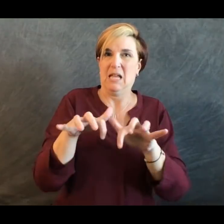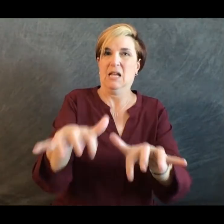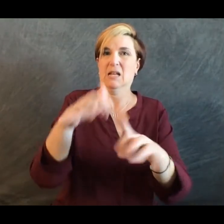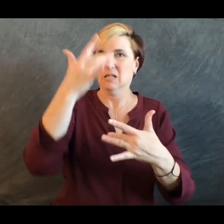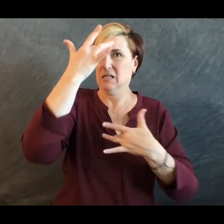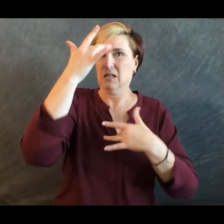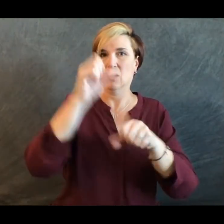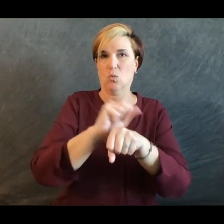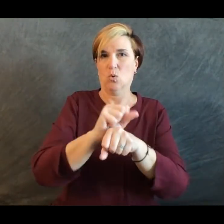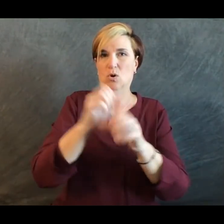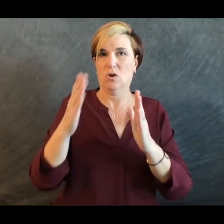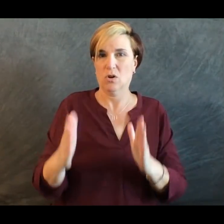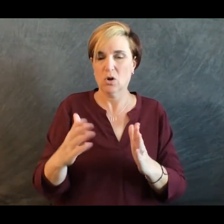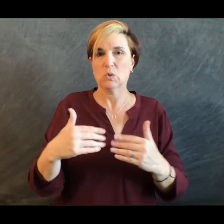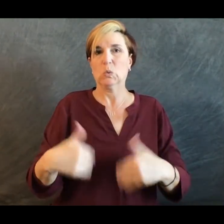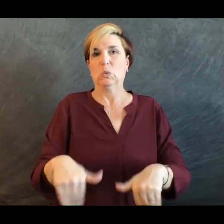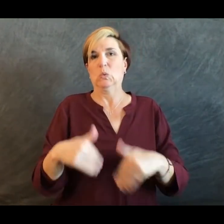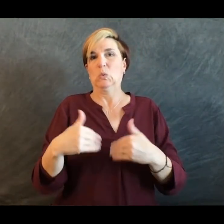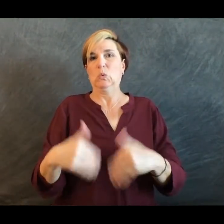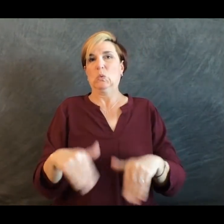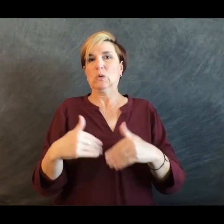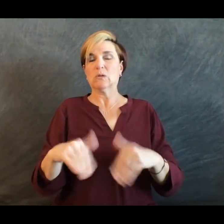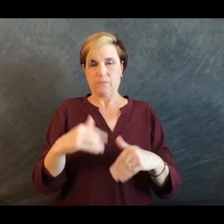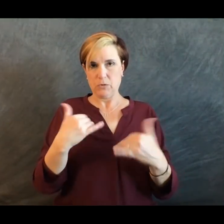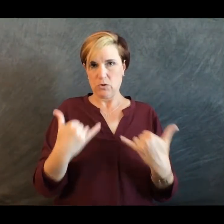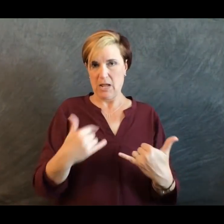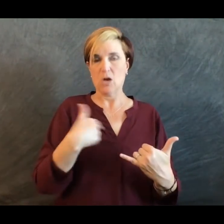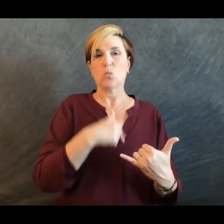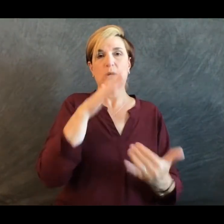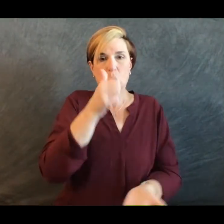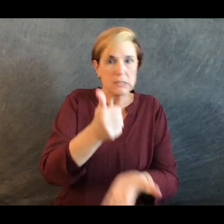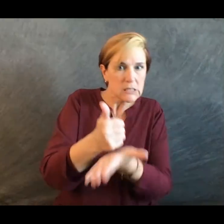those resources this weekend I want to encourage people in Colorado that we